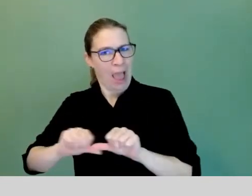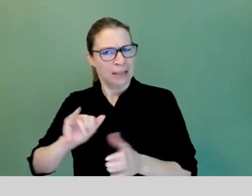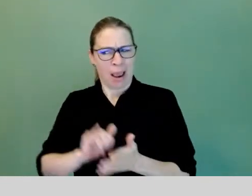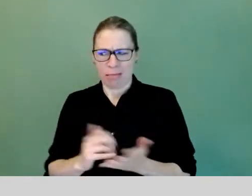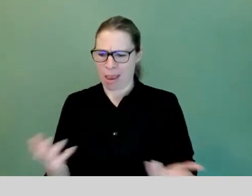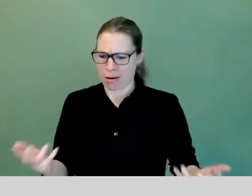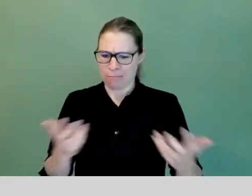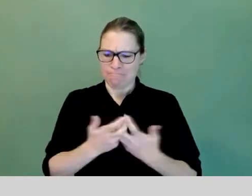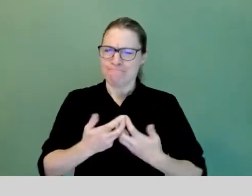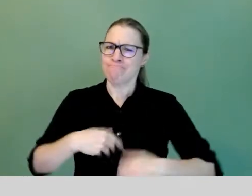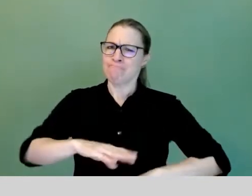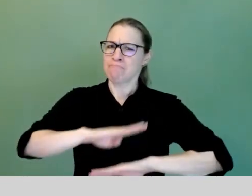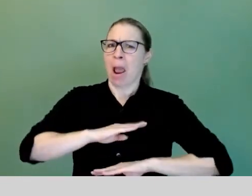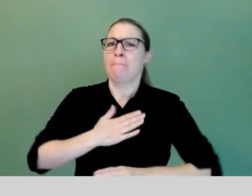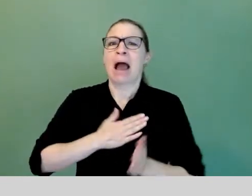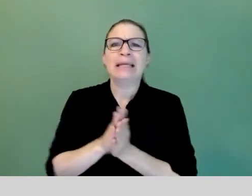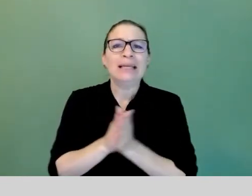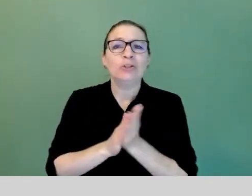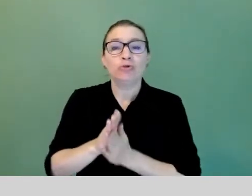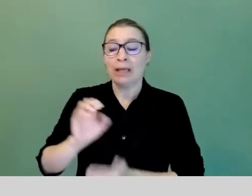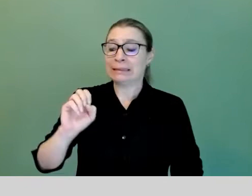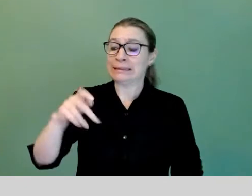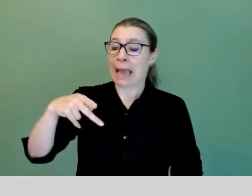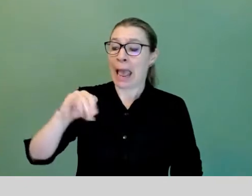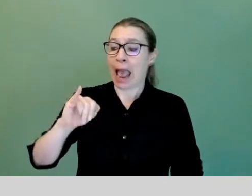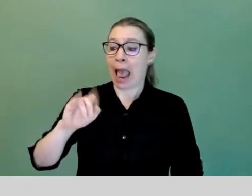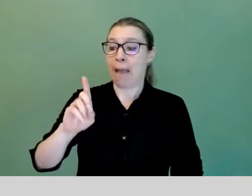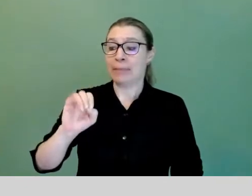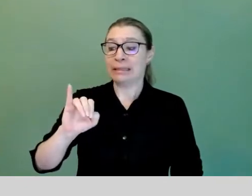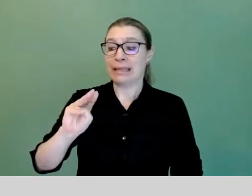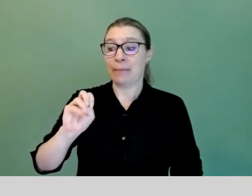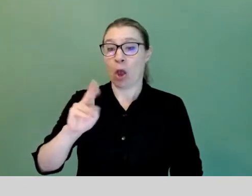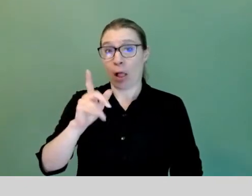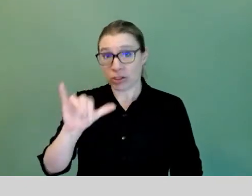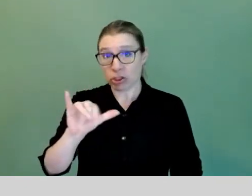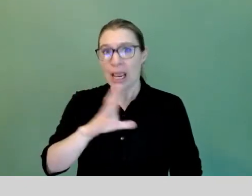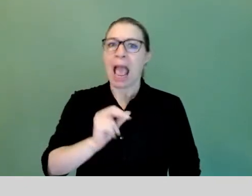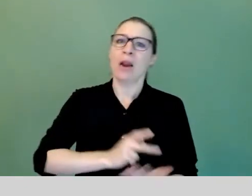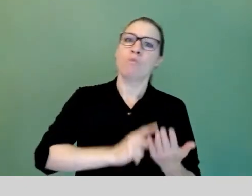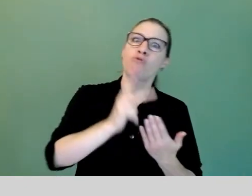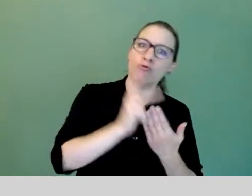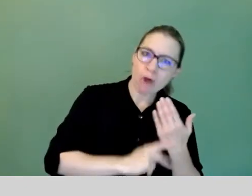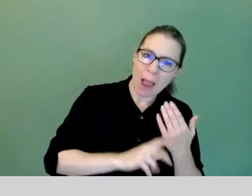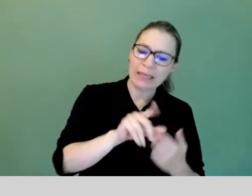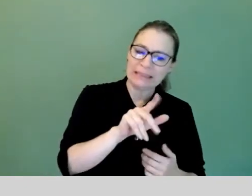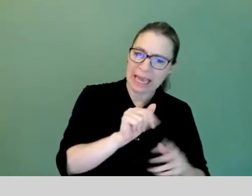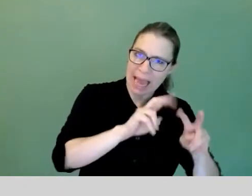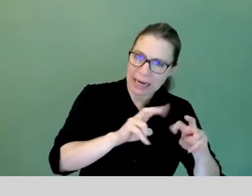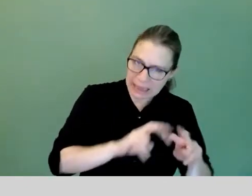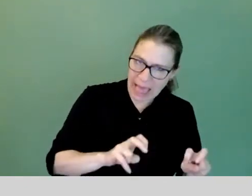fulfilling my interest and passion in both epidemiology and applying programming and data analytics